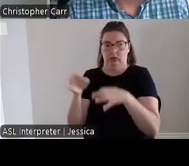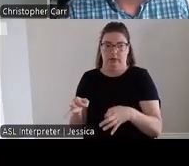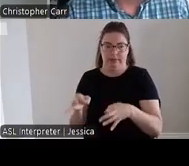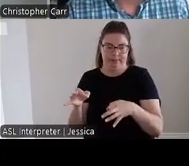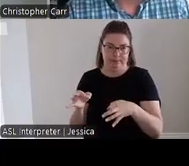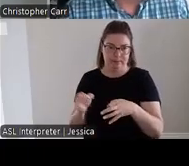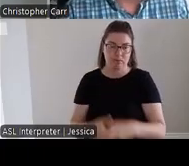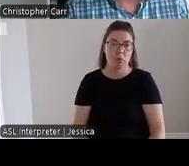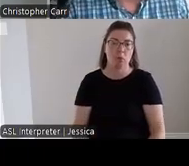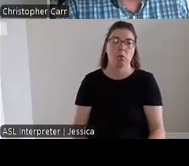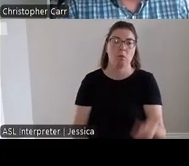Next...